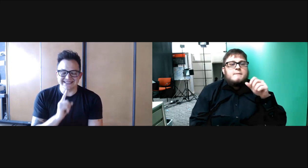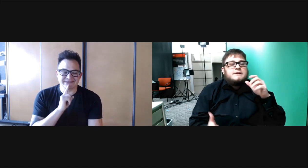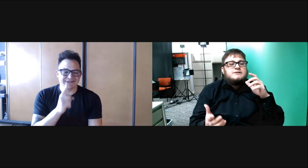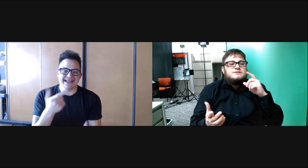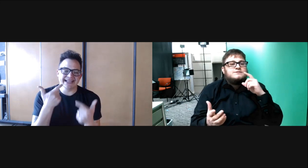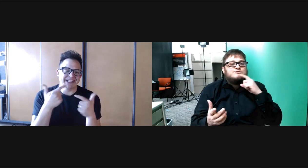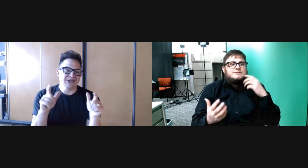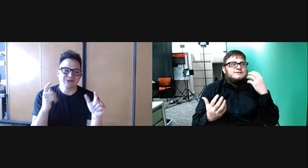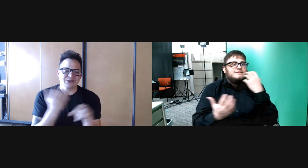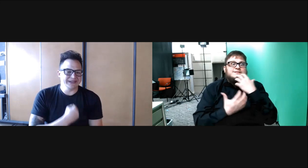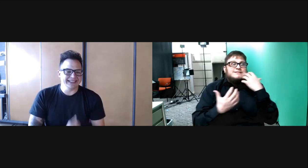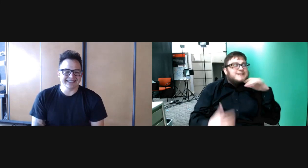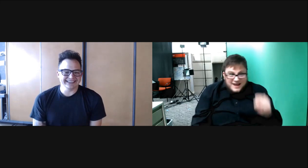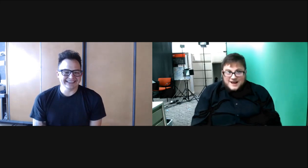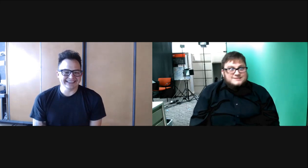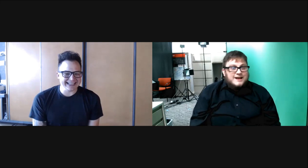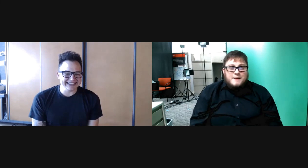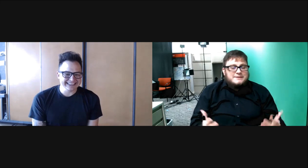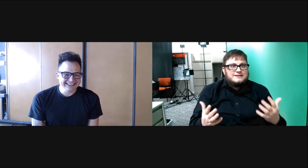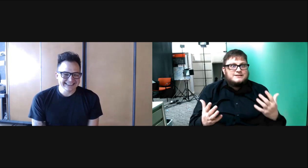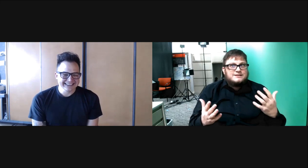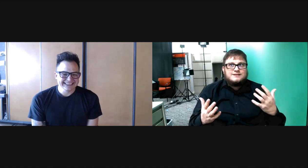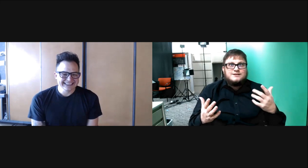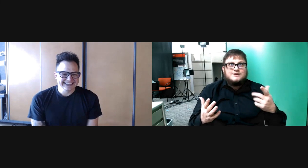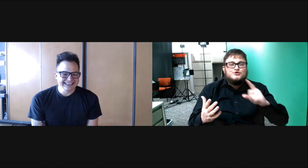That really is a huge win.